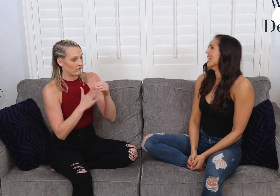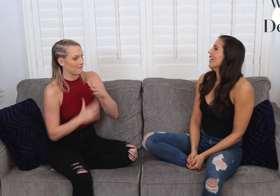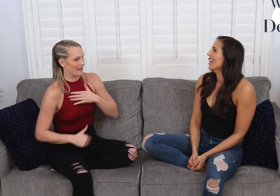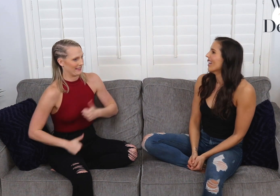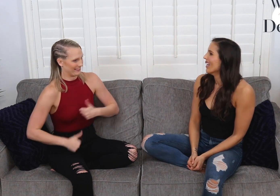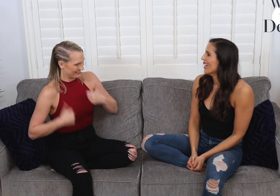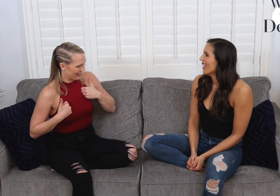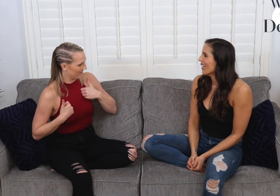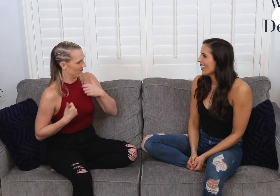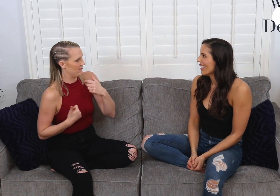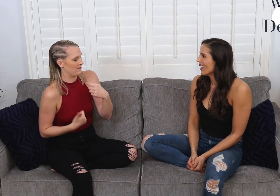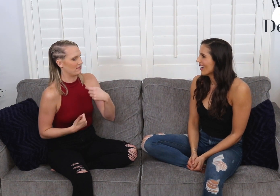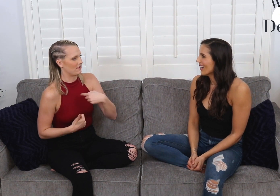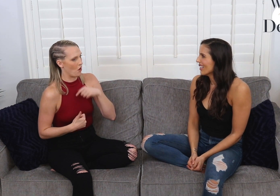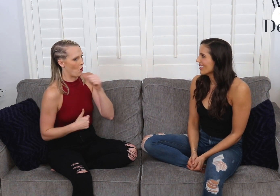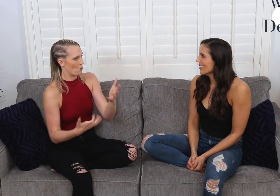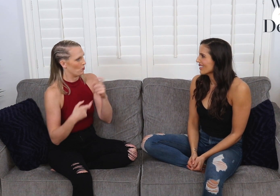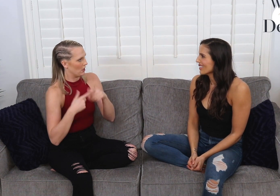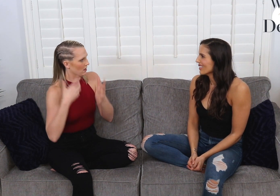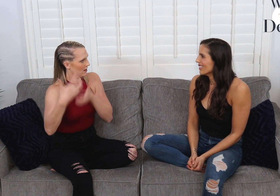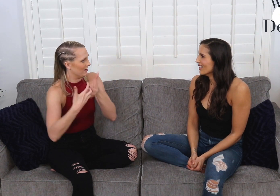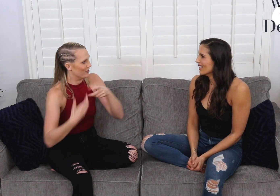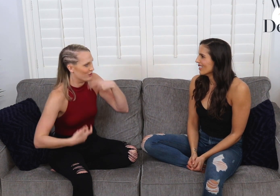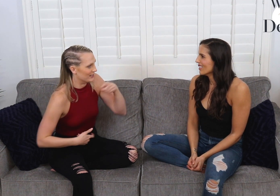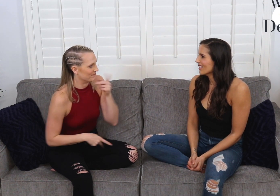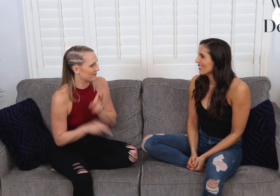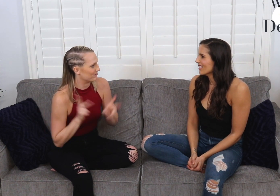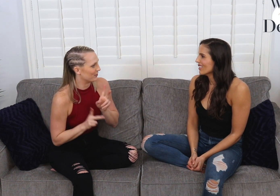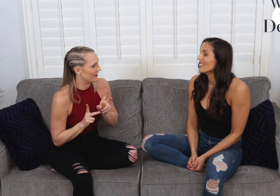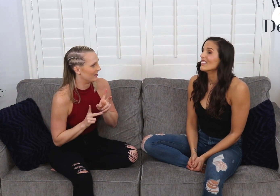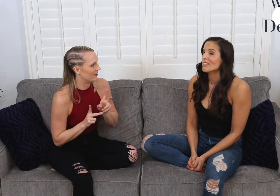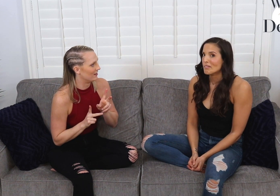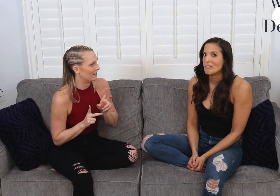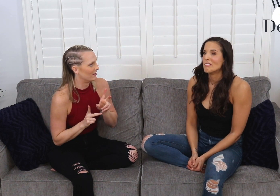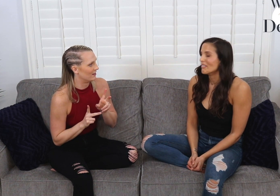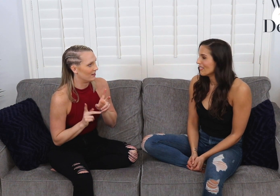Oftentimes, I don't want to accommodate hearing people.